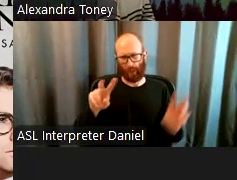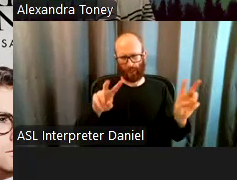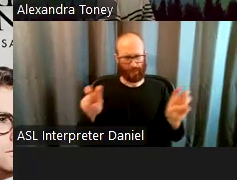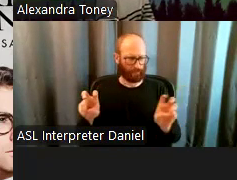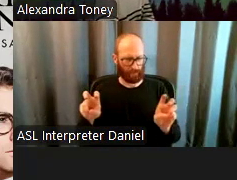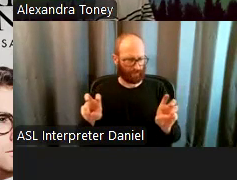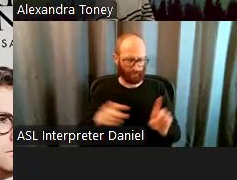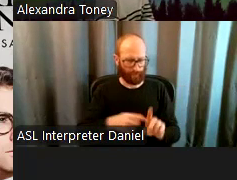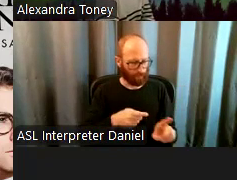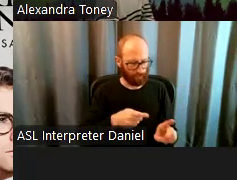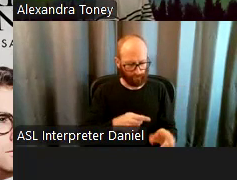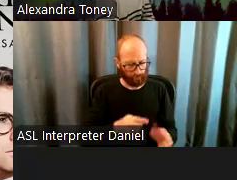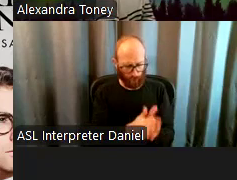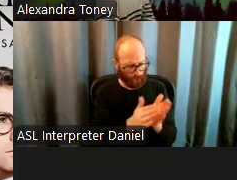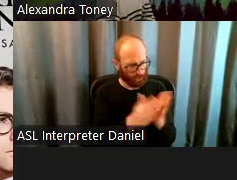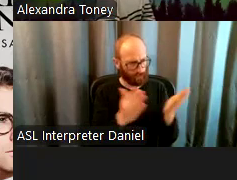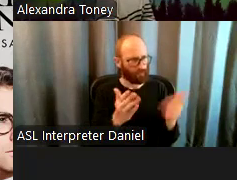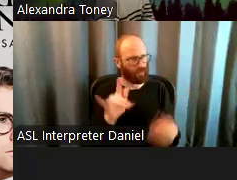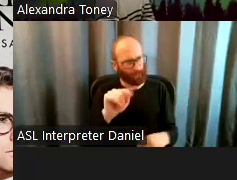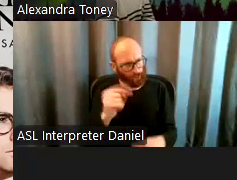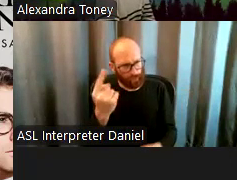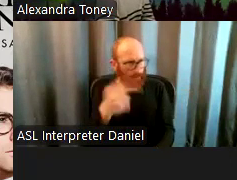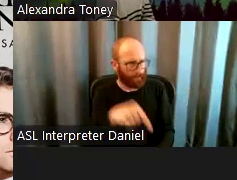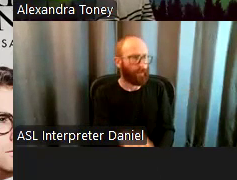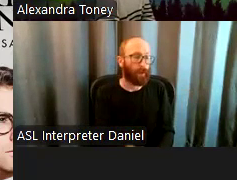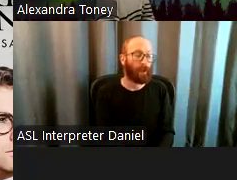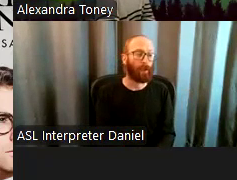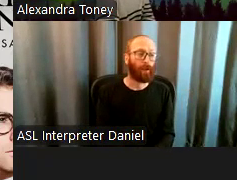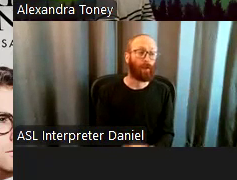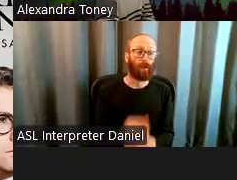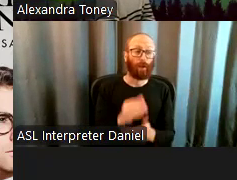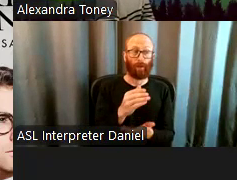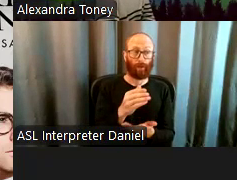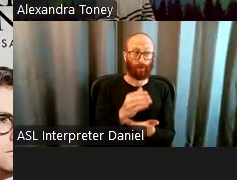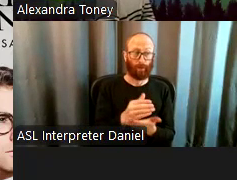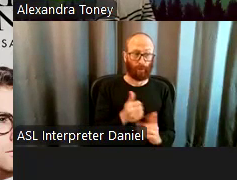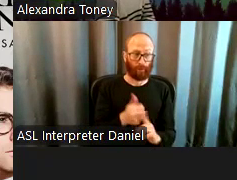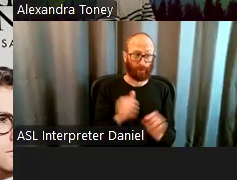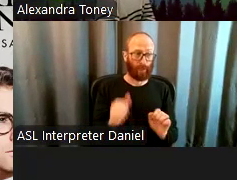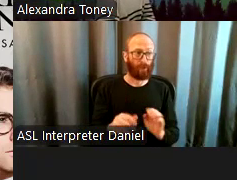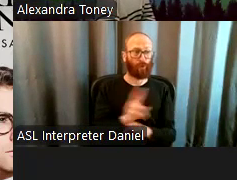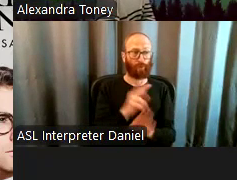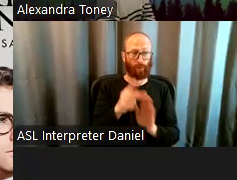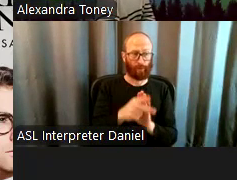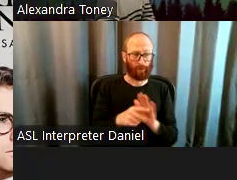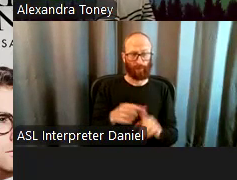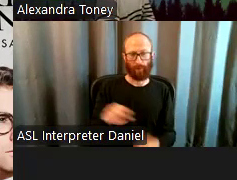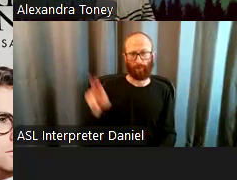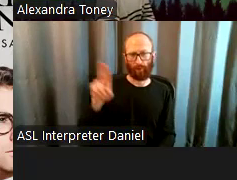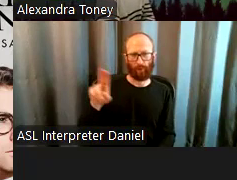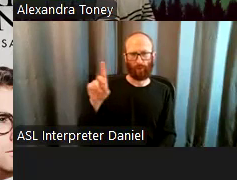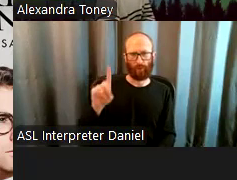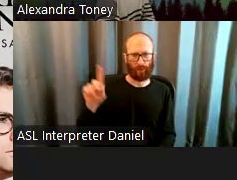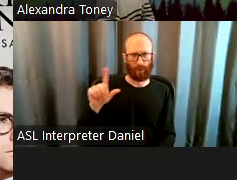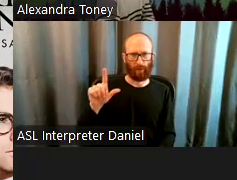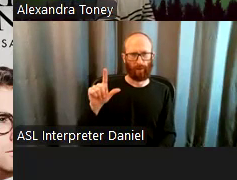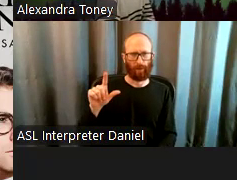literary work. The course can use principles of VL or Universal,